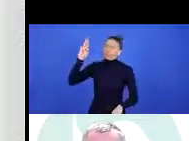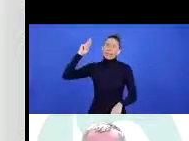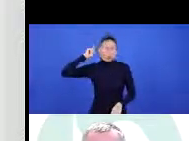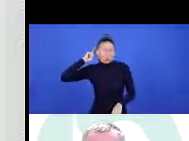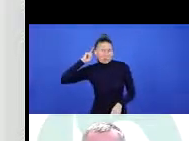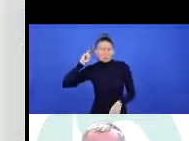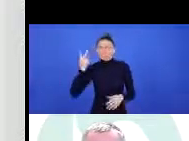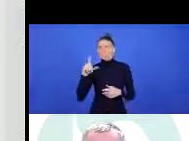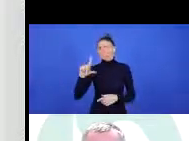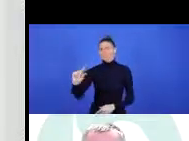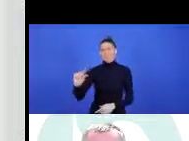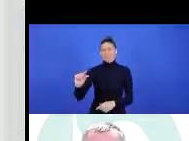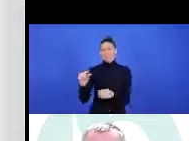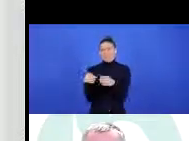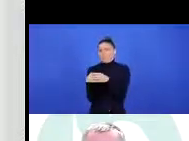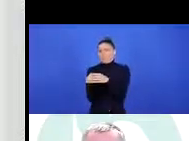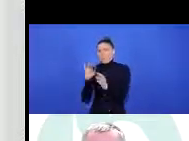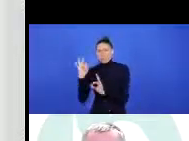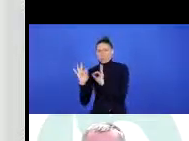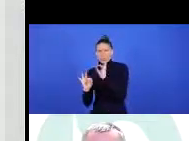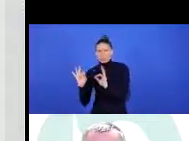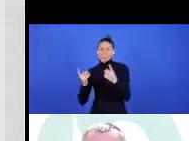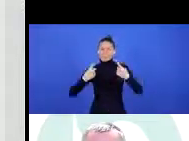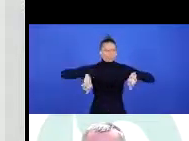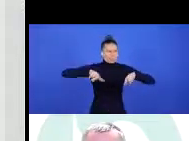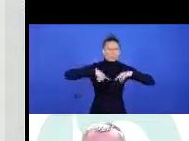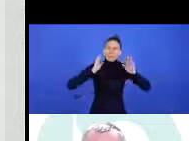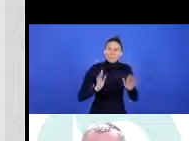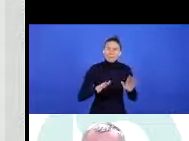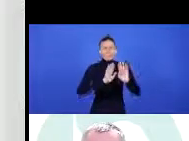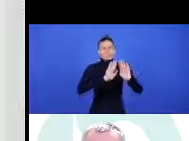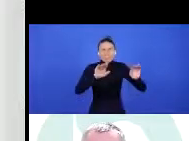uptake of cochlear implants. We have a lot of work to do as